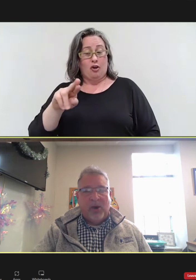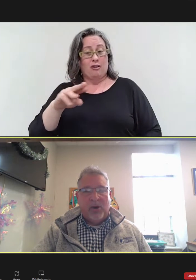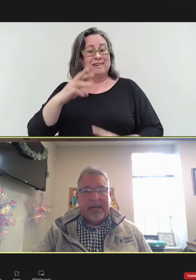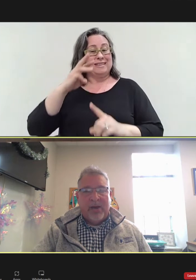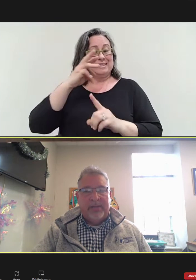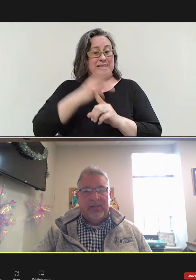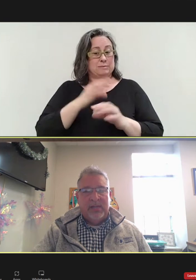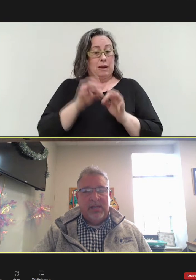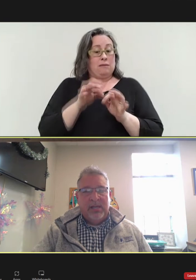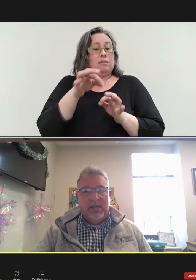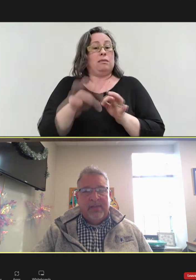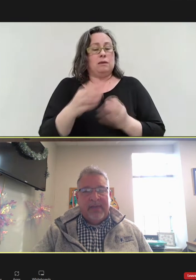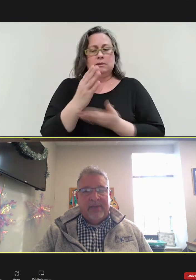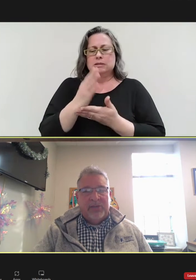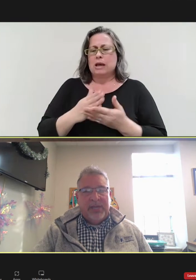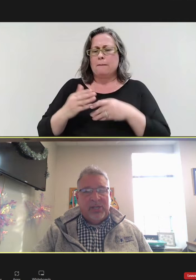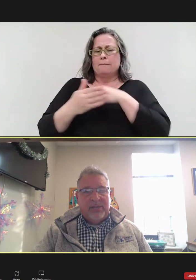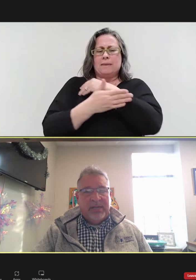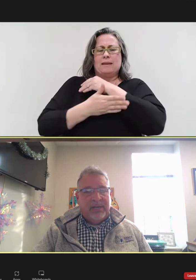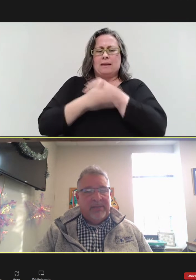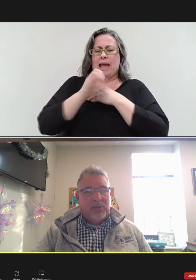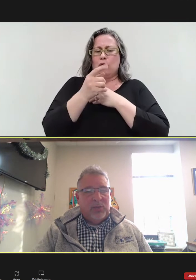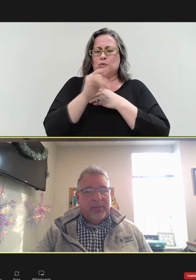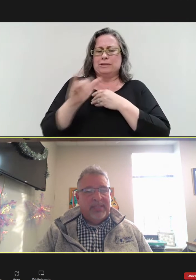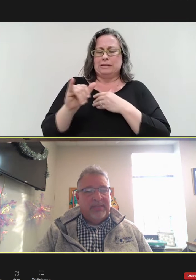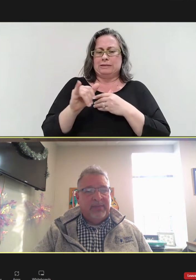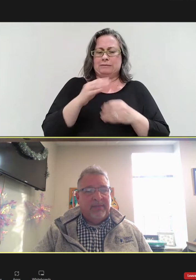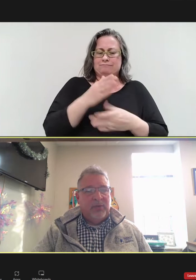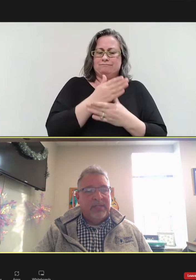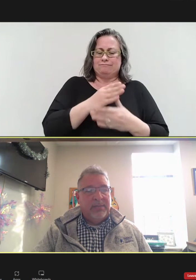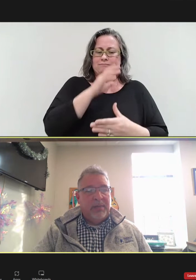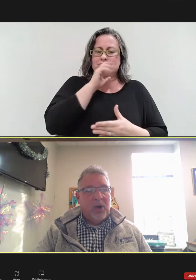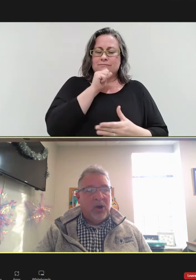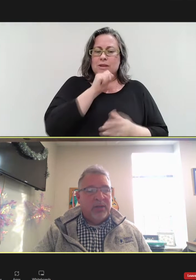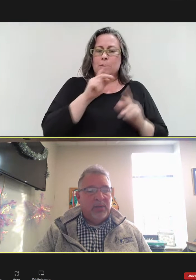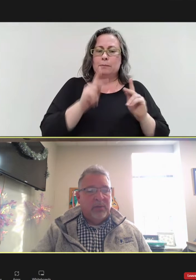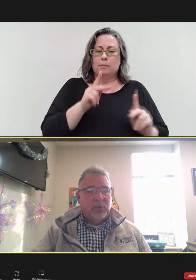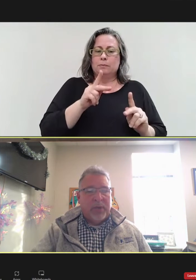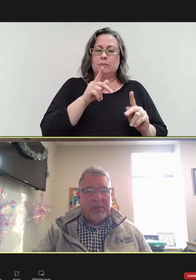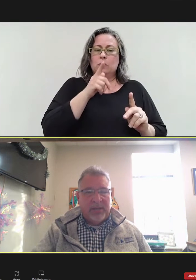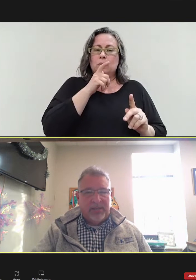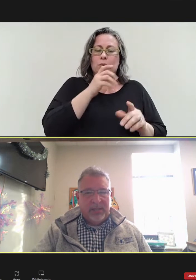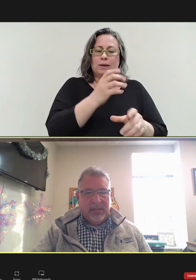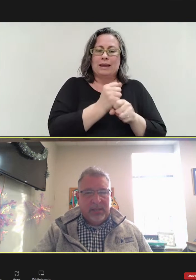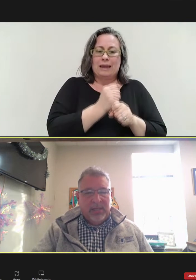our counties, the average age of an individual receiving their first MMR is over 20 months.